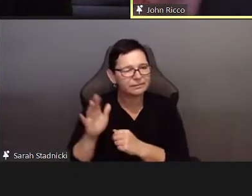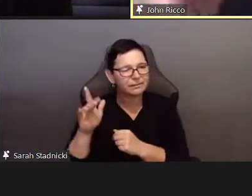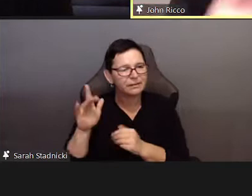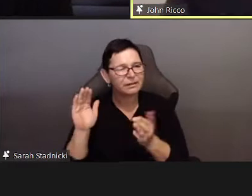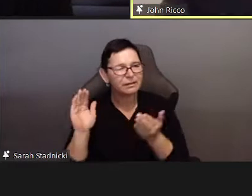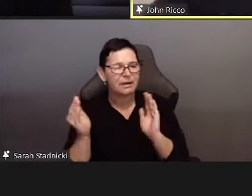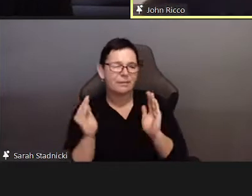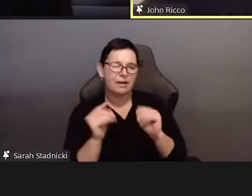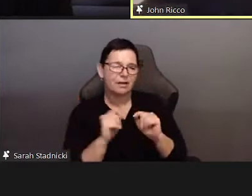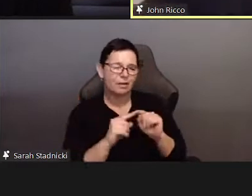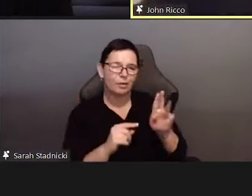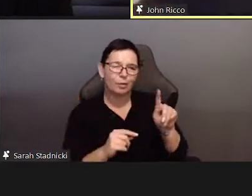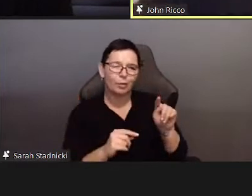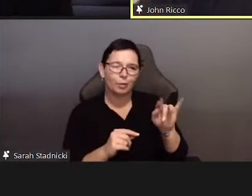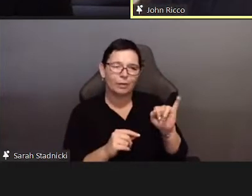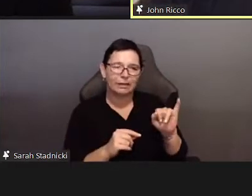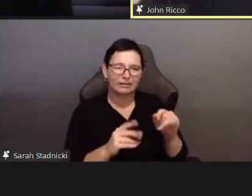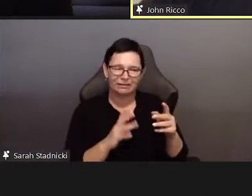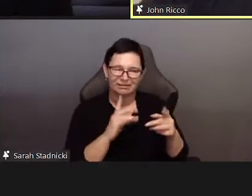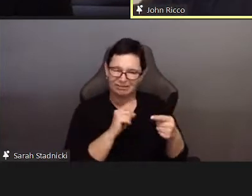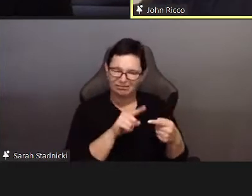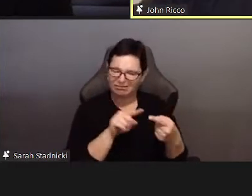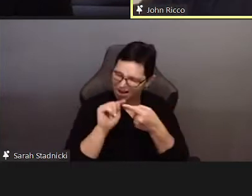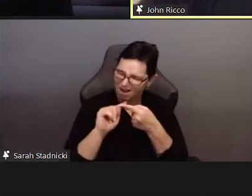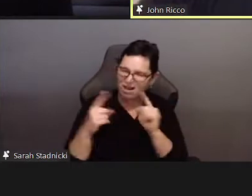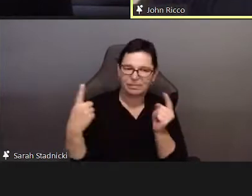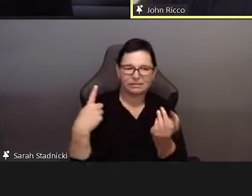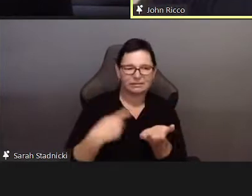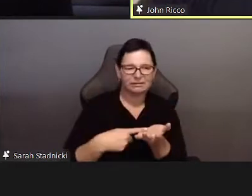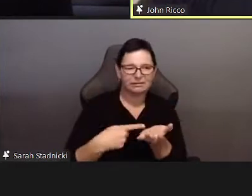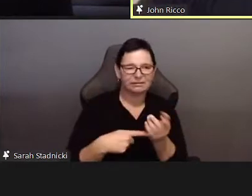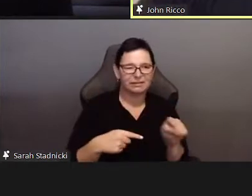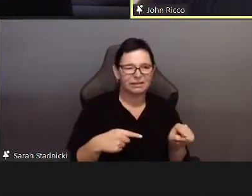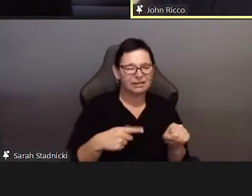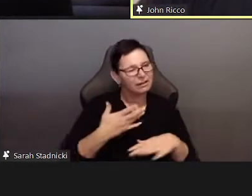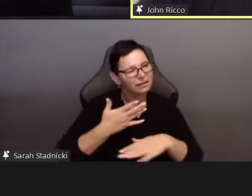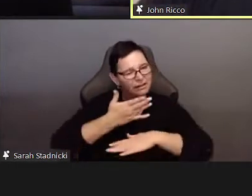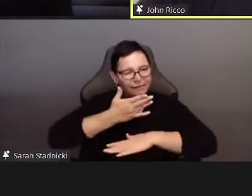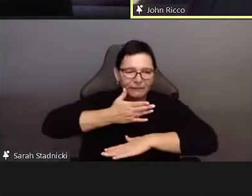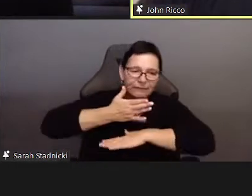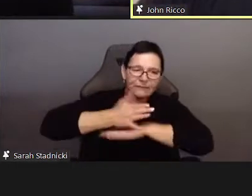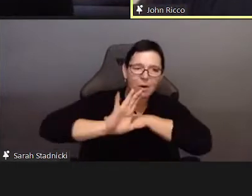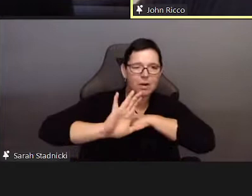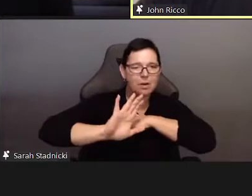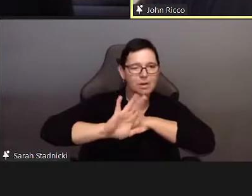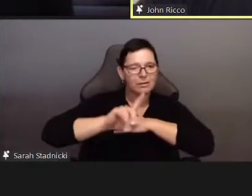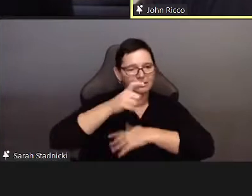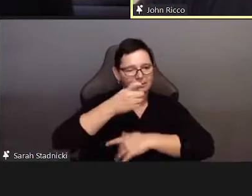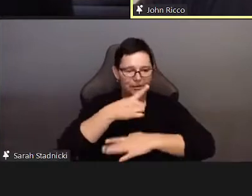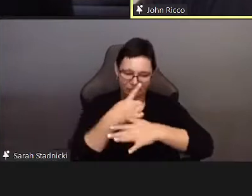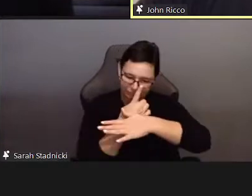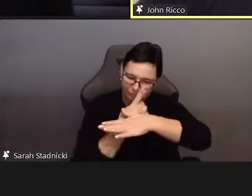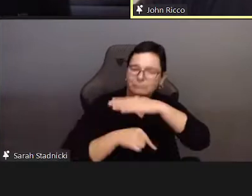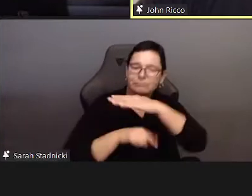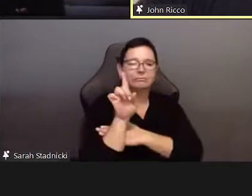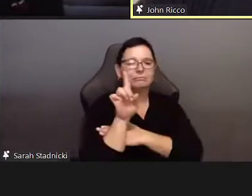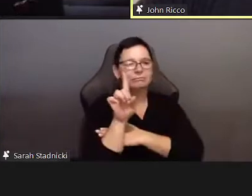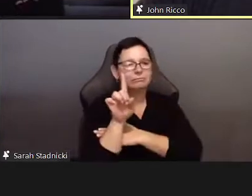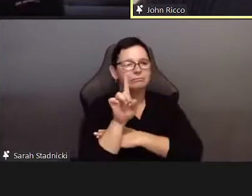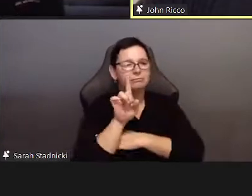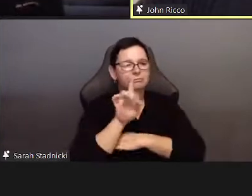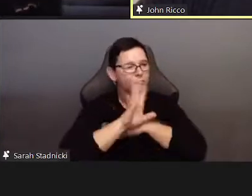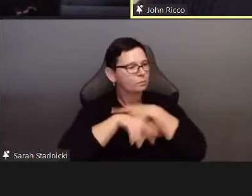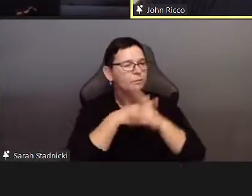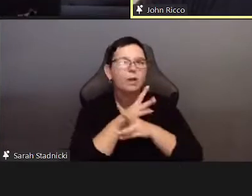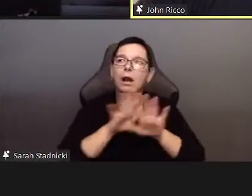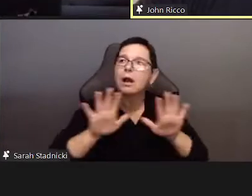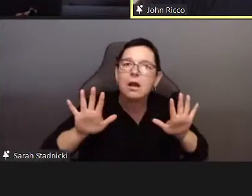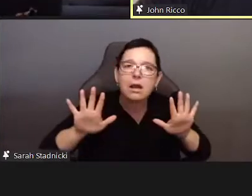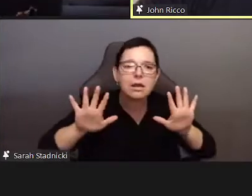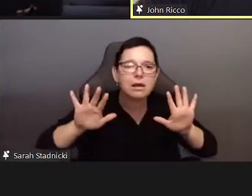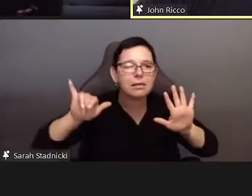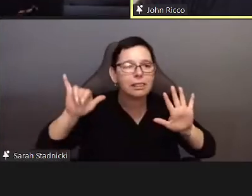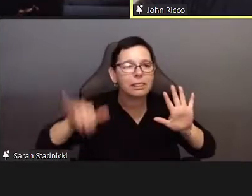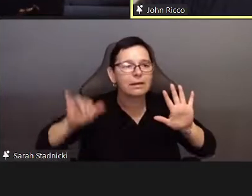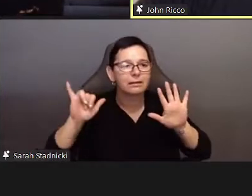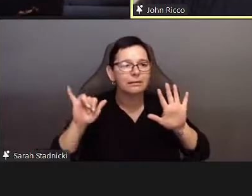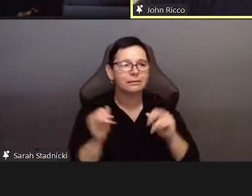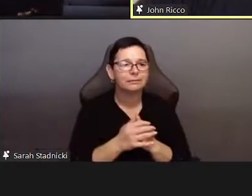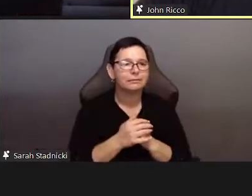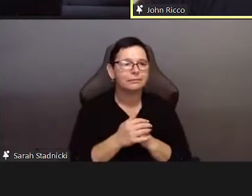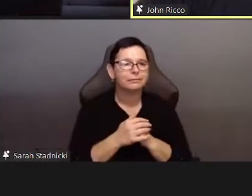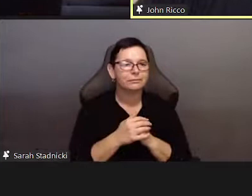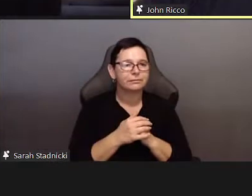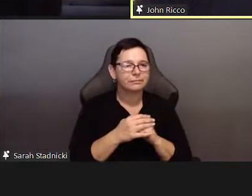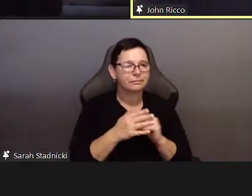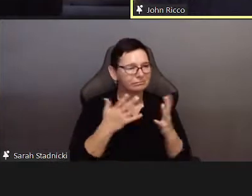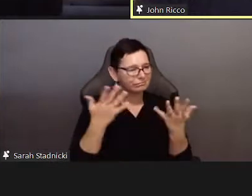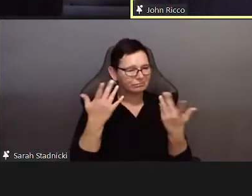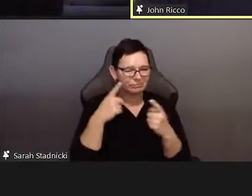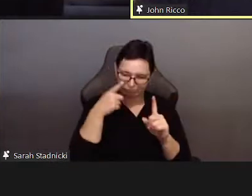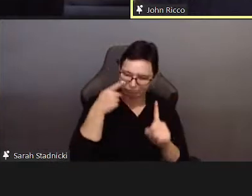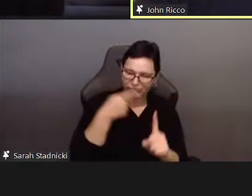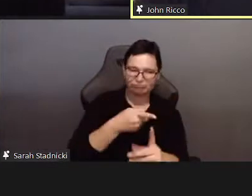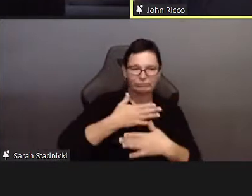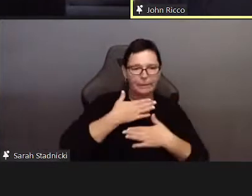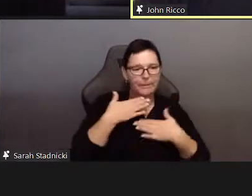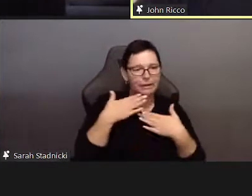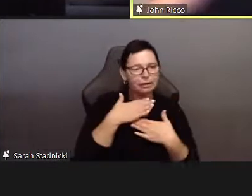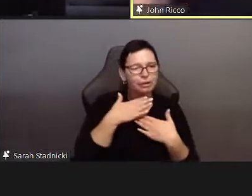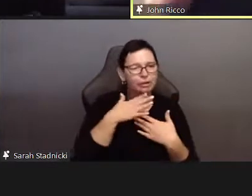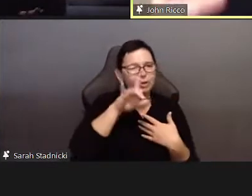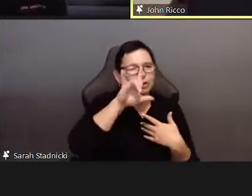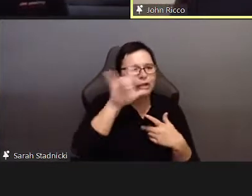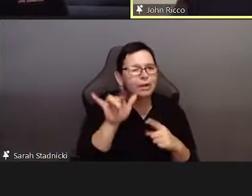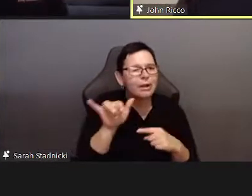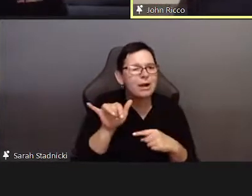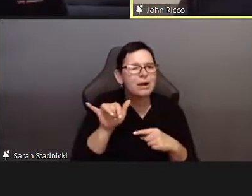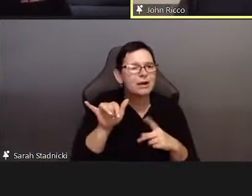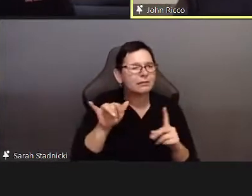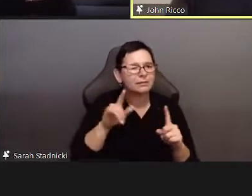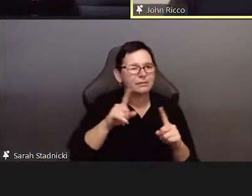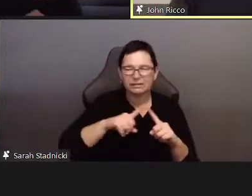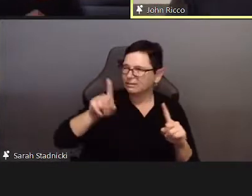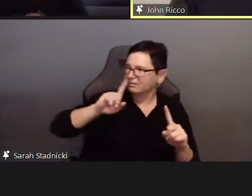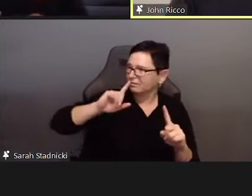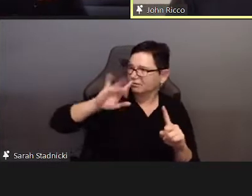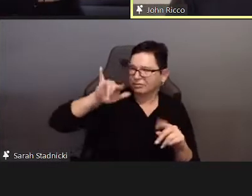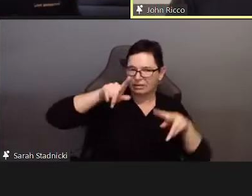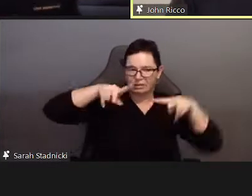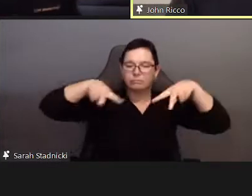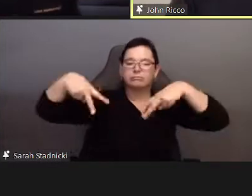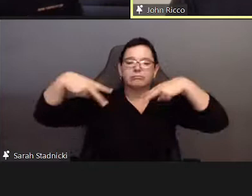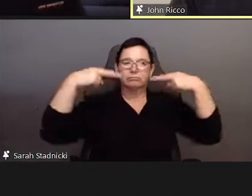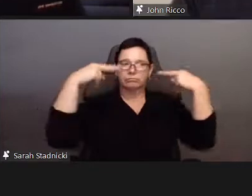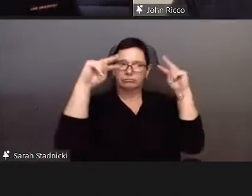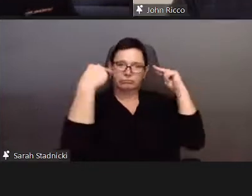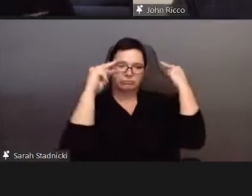Thats how you end up being contemproaries.